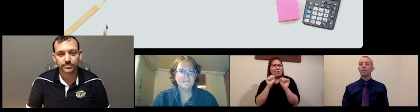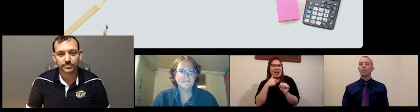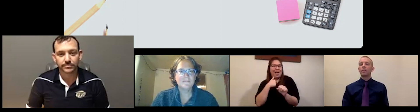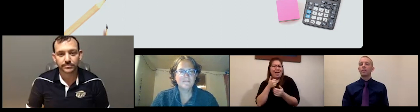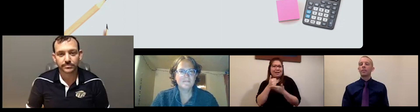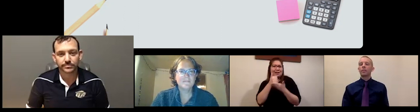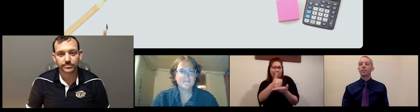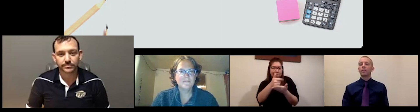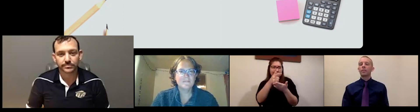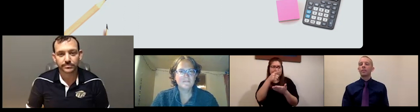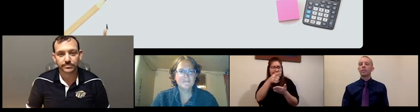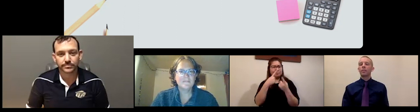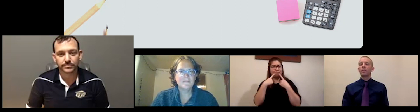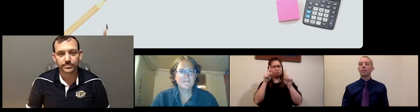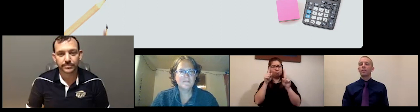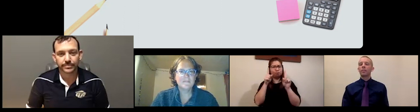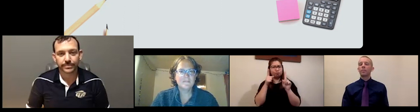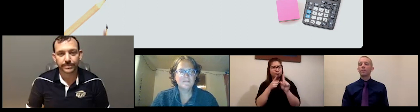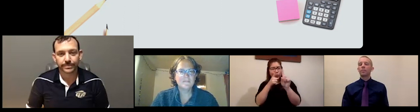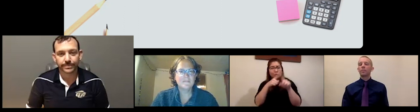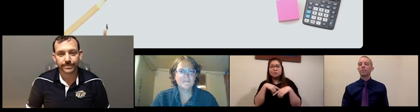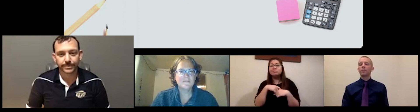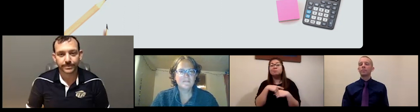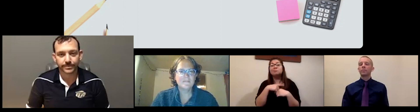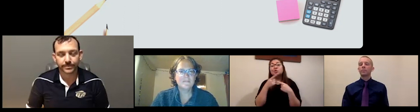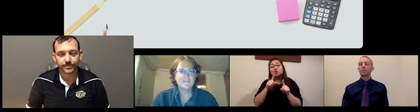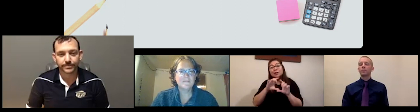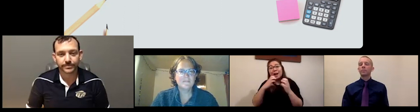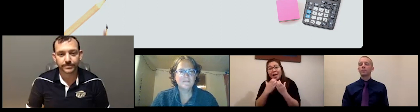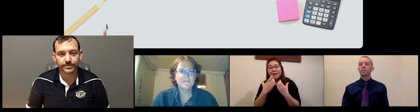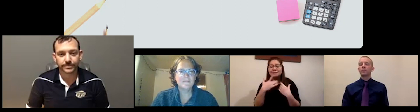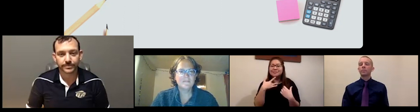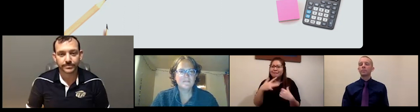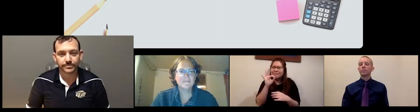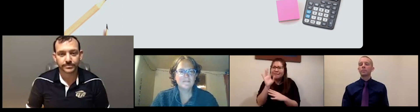How can I help them accomplish their goals? During class, it’s fun.